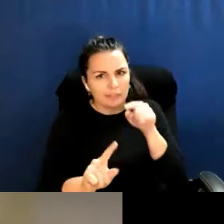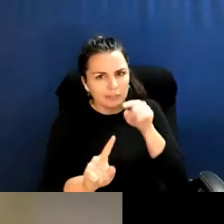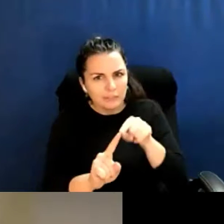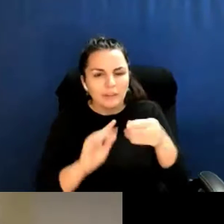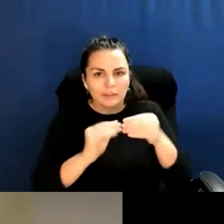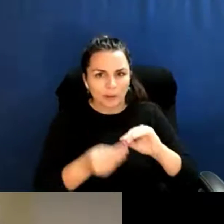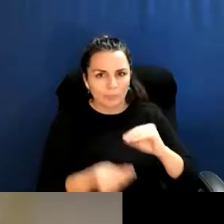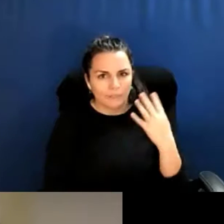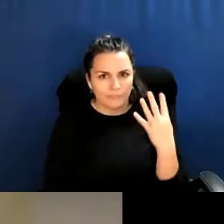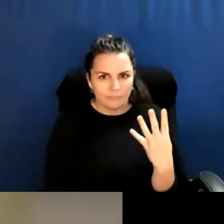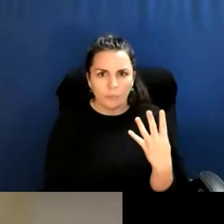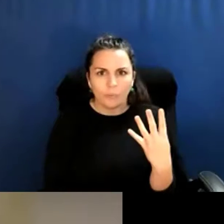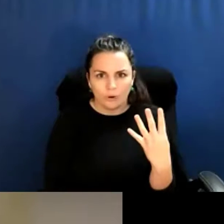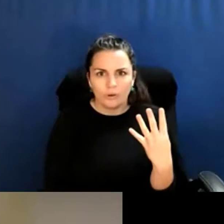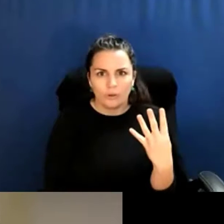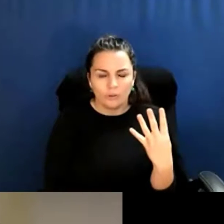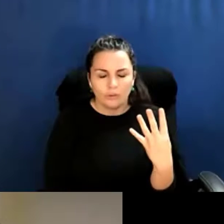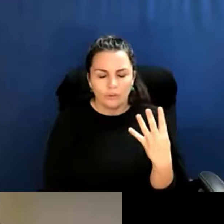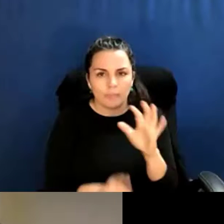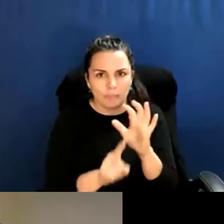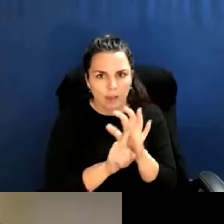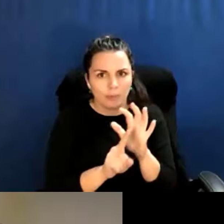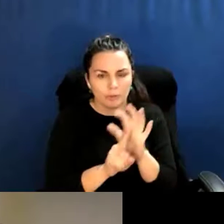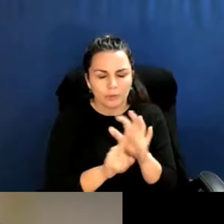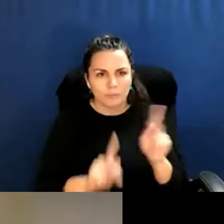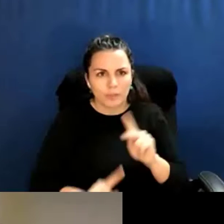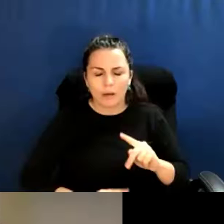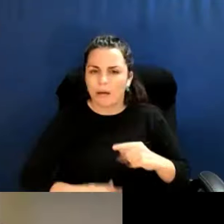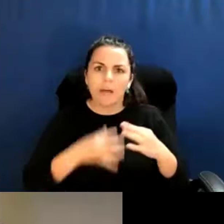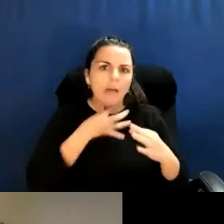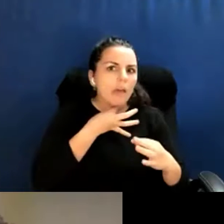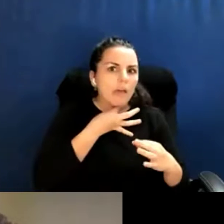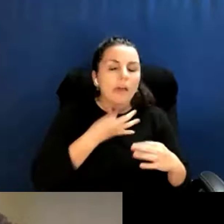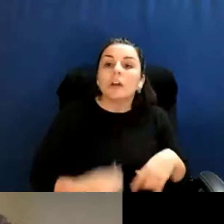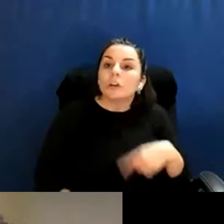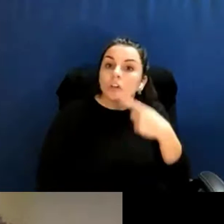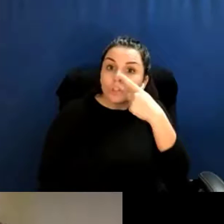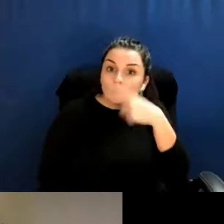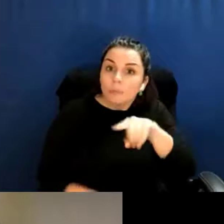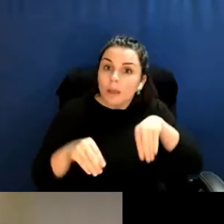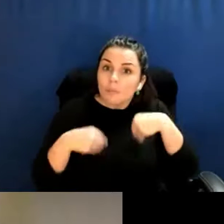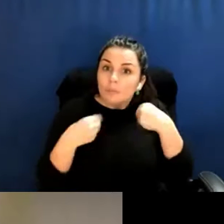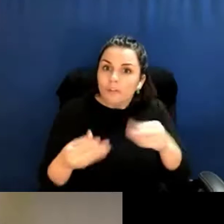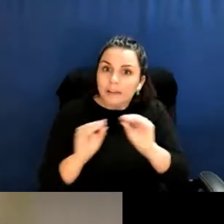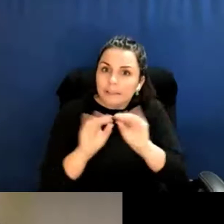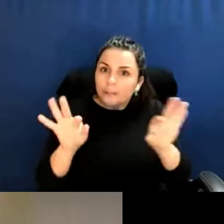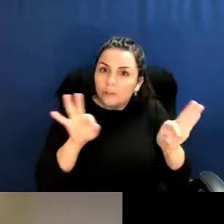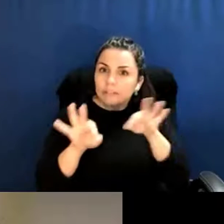One of the questions is can you provide some guidance on the differences between exemption four